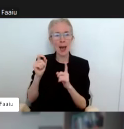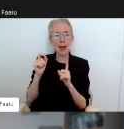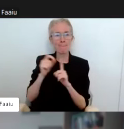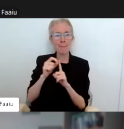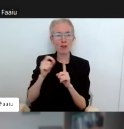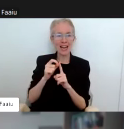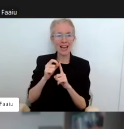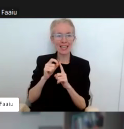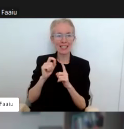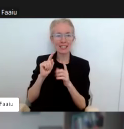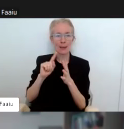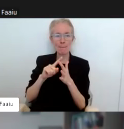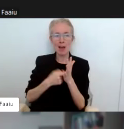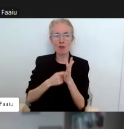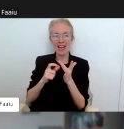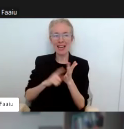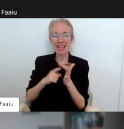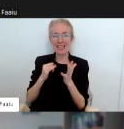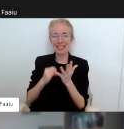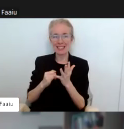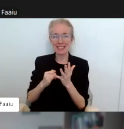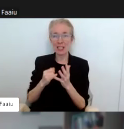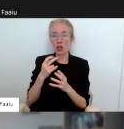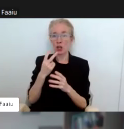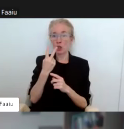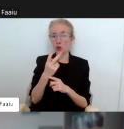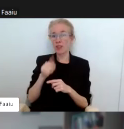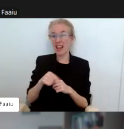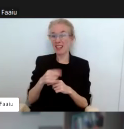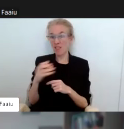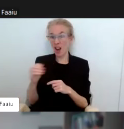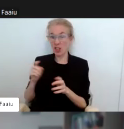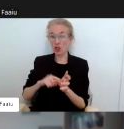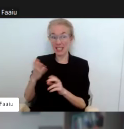ago. Athens was very much a city that worked well because all of